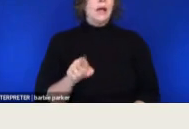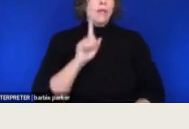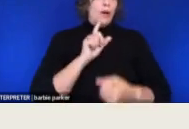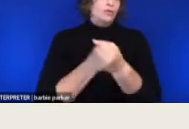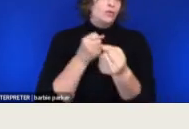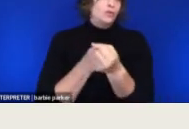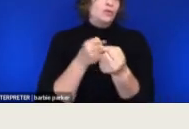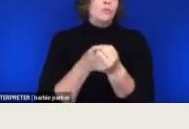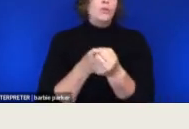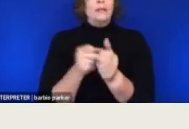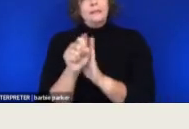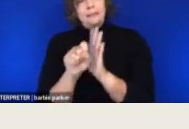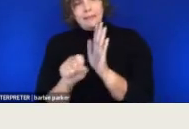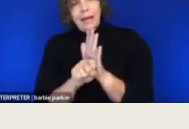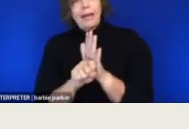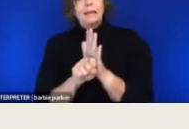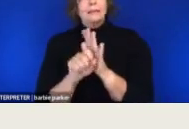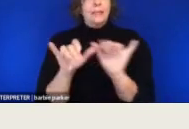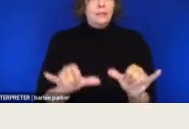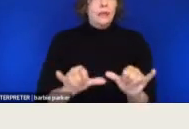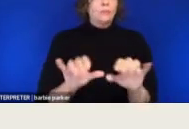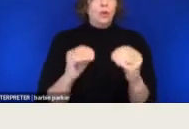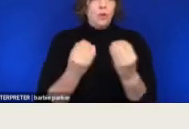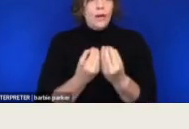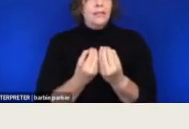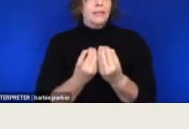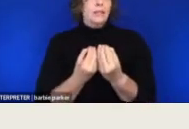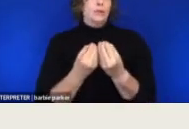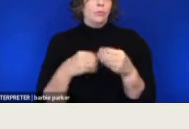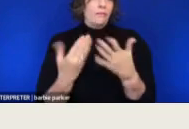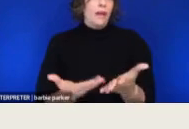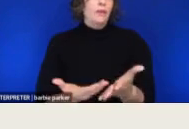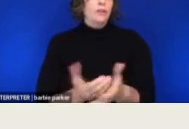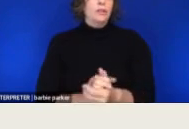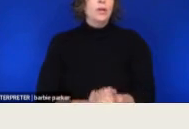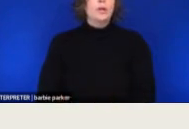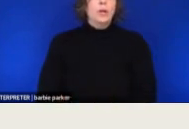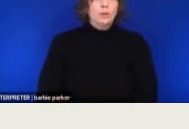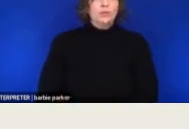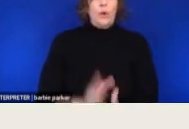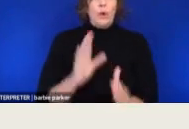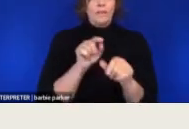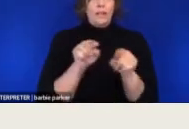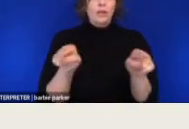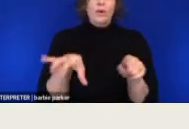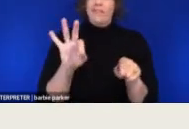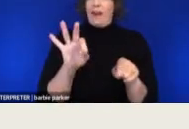and organizational providers to really help implement all of this stuff. So hopefully you found it helpful. Hopefully got you thinking about things. I'm